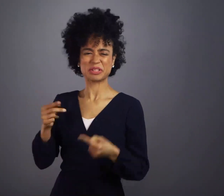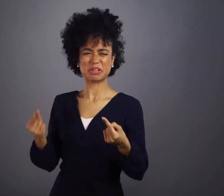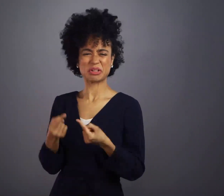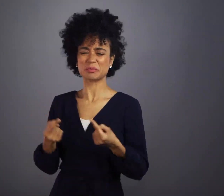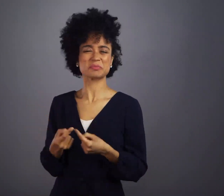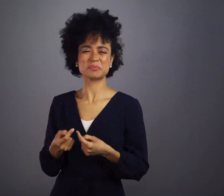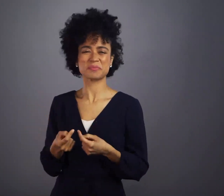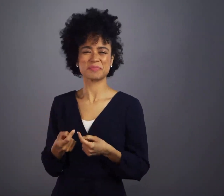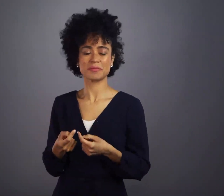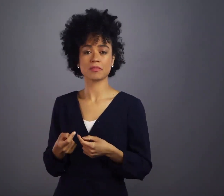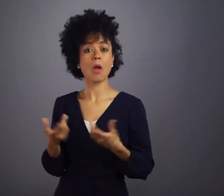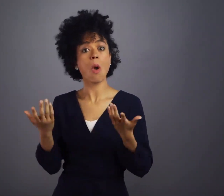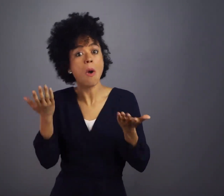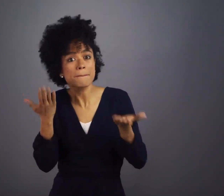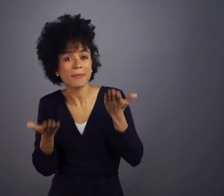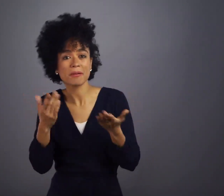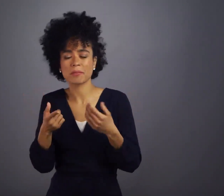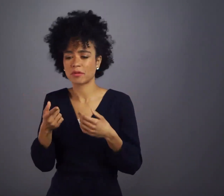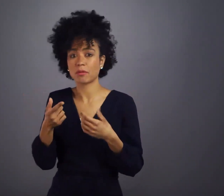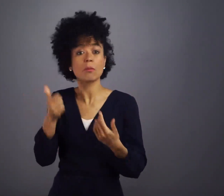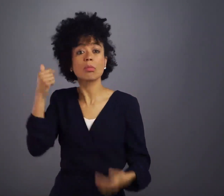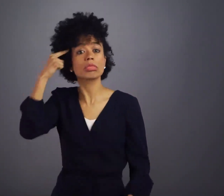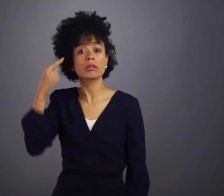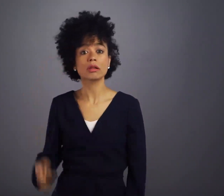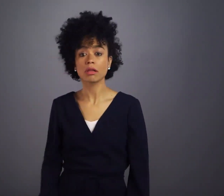Or perhaps he doesn't think at all.